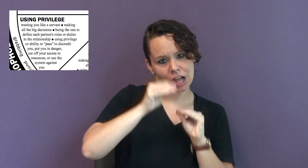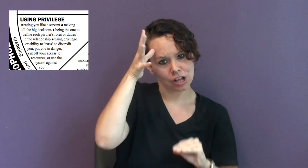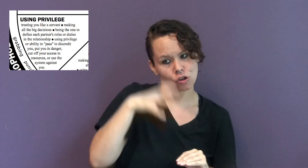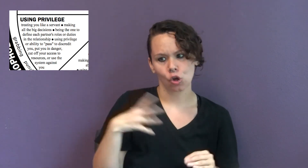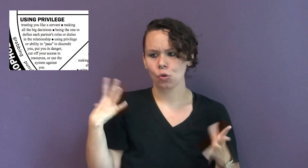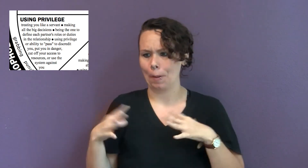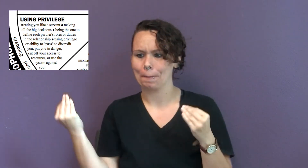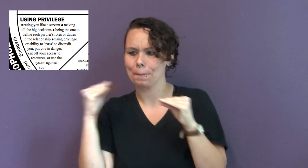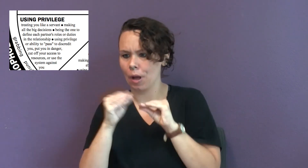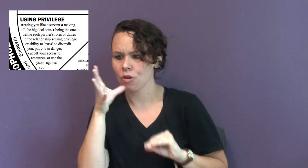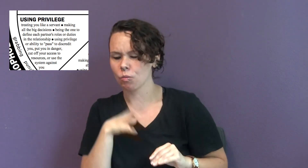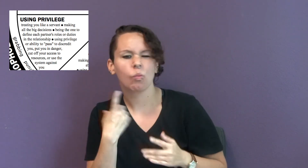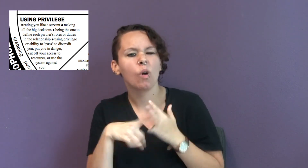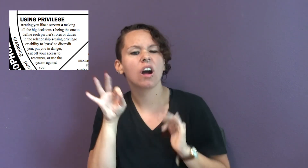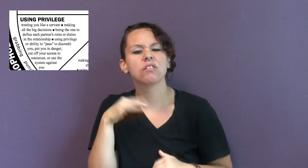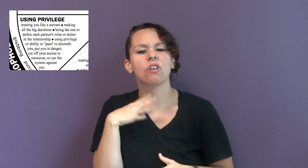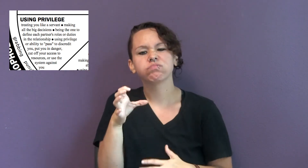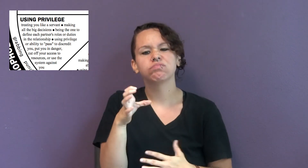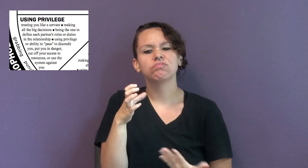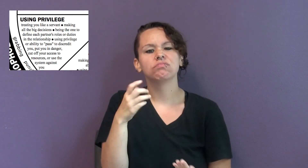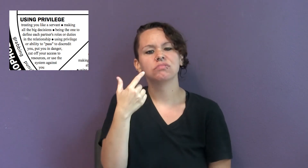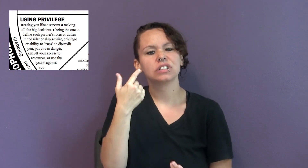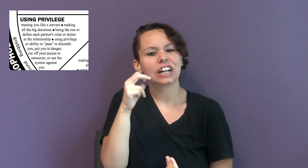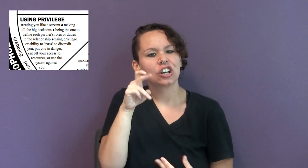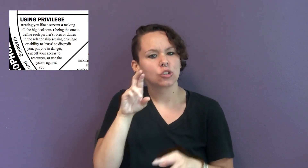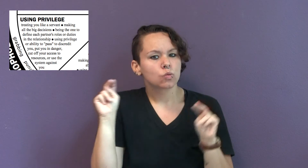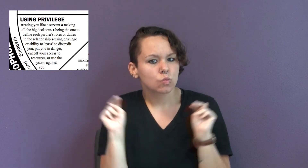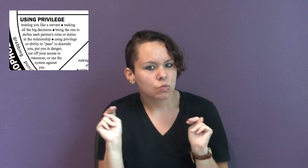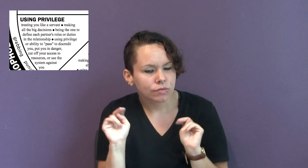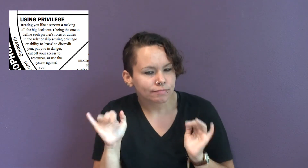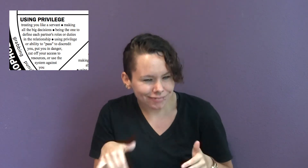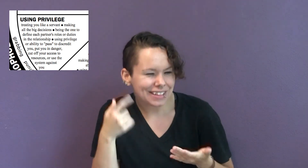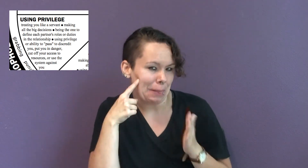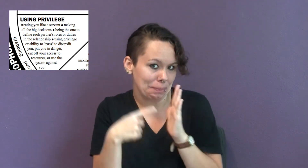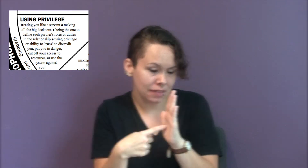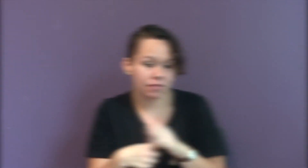more masculine or feminine, while I might opt for more gender-neutral clothes.